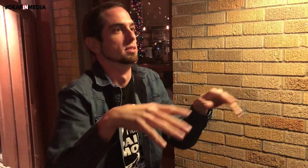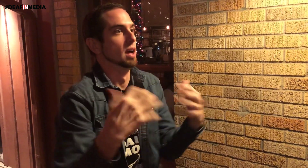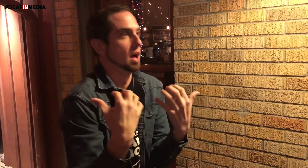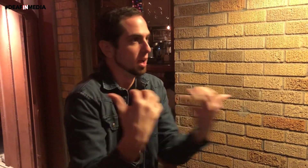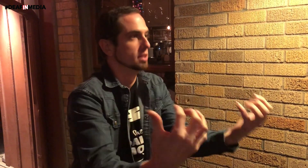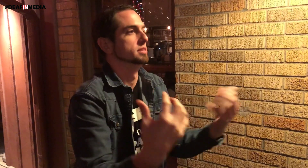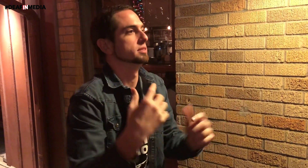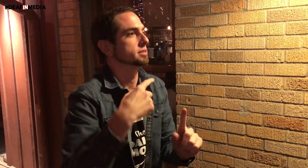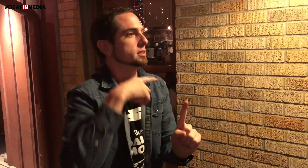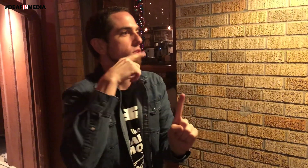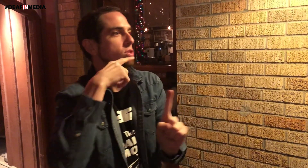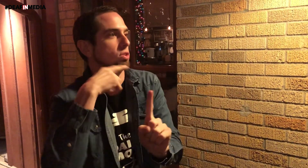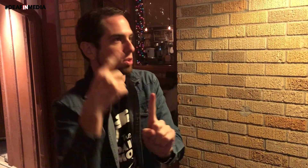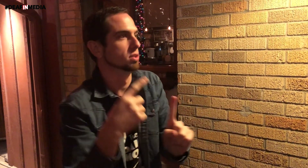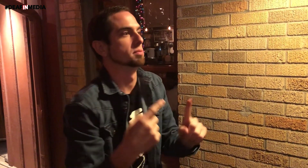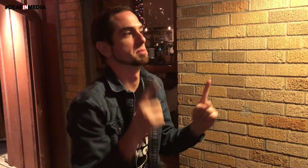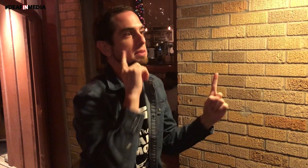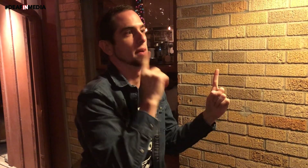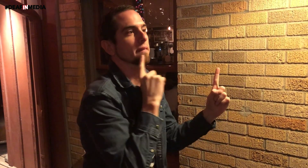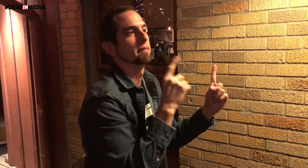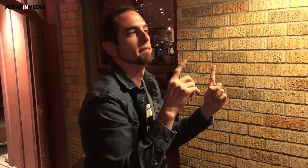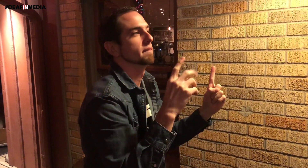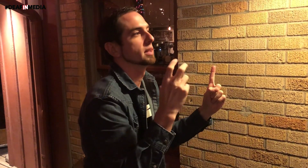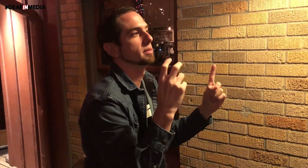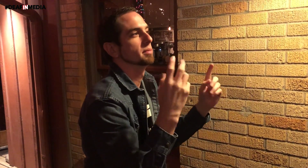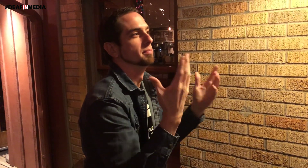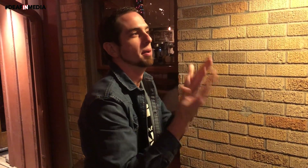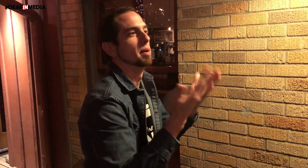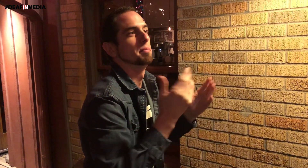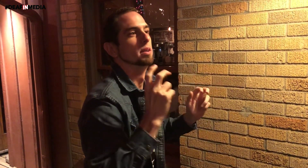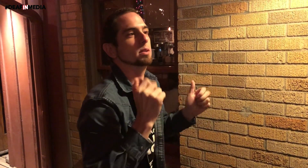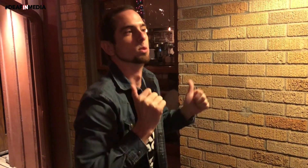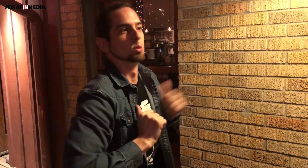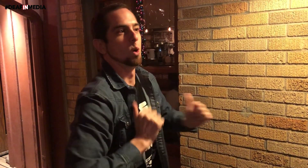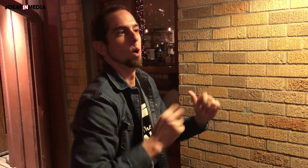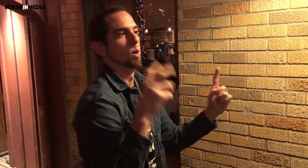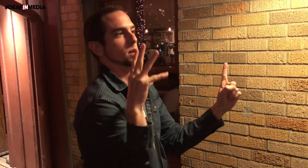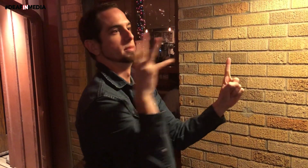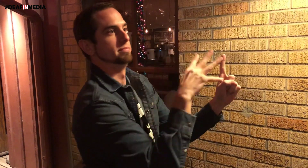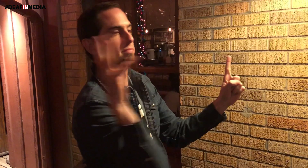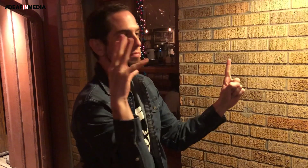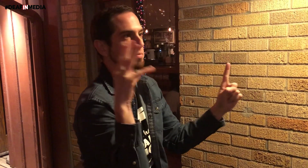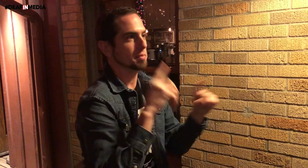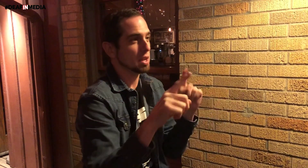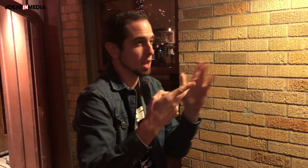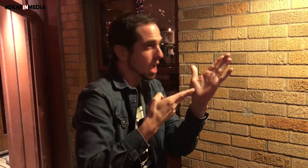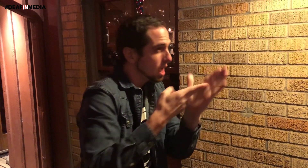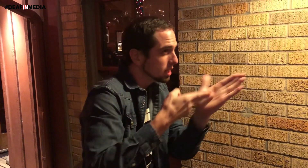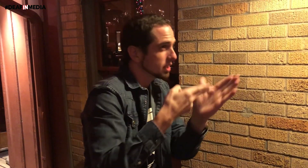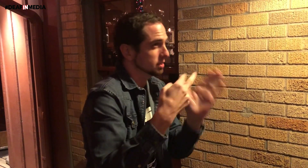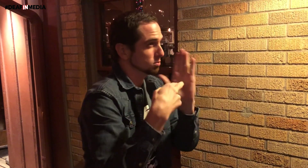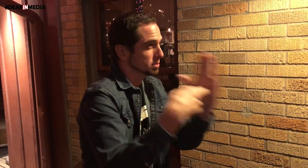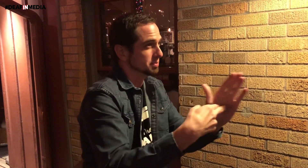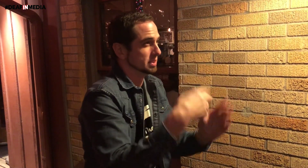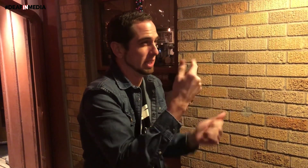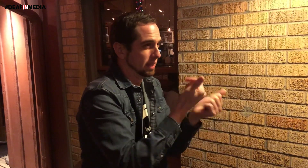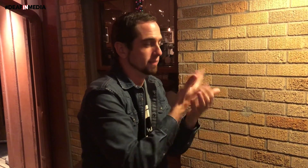to distribute to a hearing audience while are Deaf individuals represented throughout the entire process?